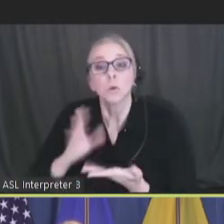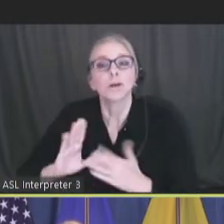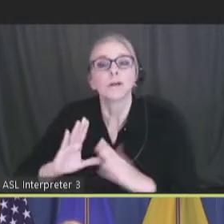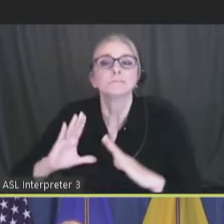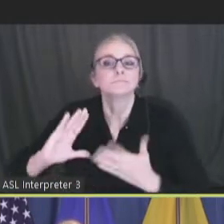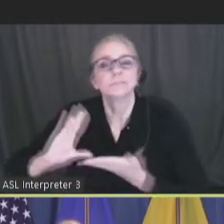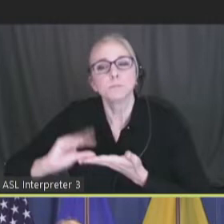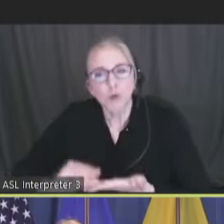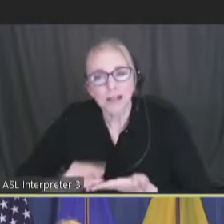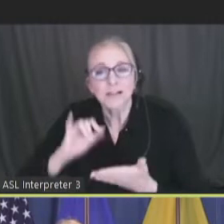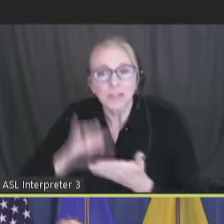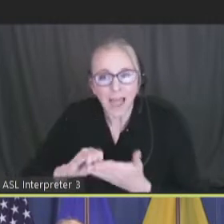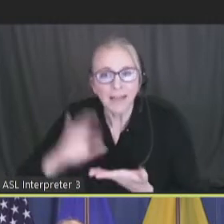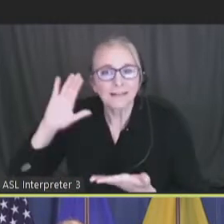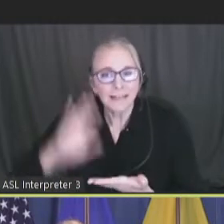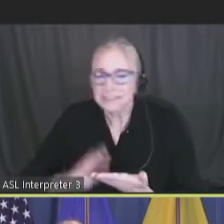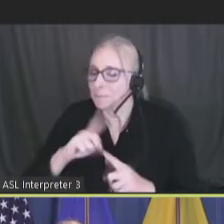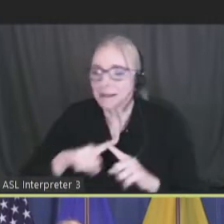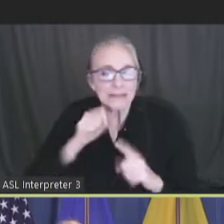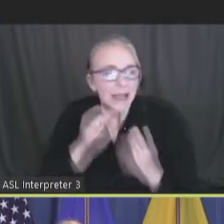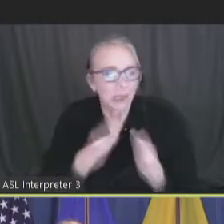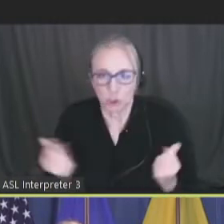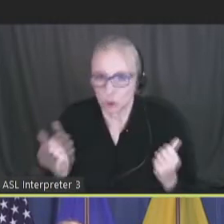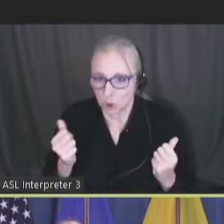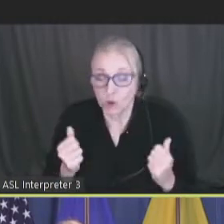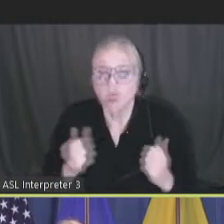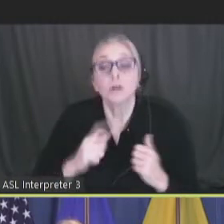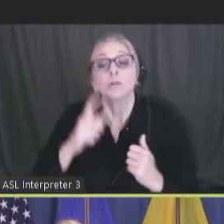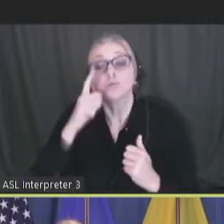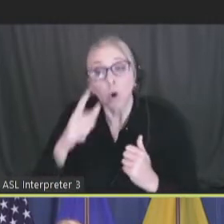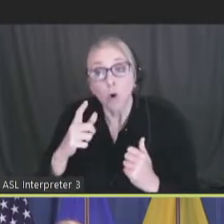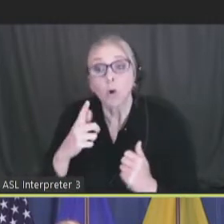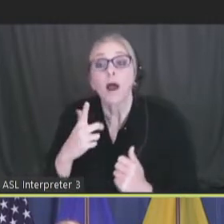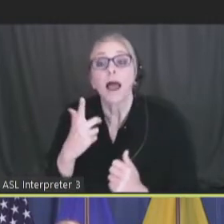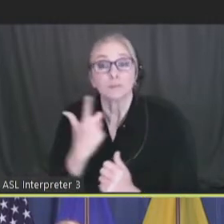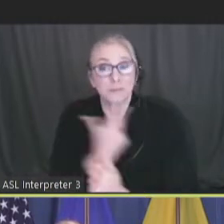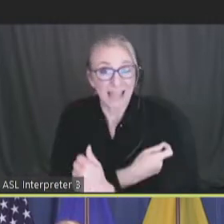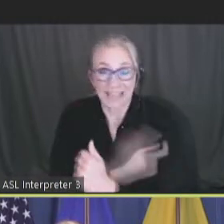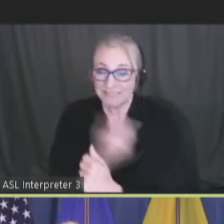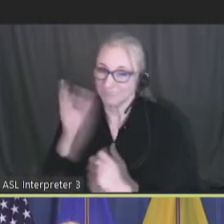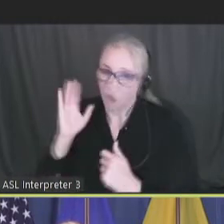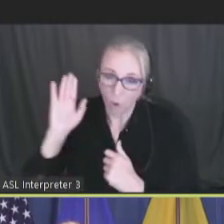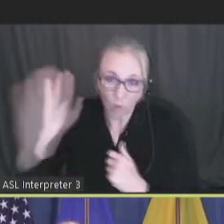but they will not cause a cure. So, they have to be taken for the lifetime of an individual,